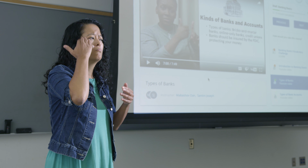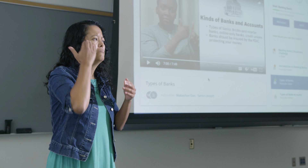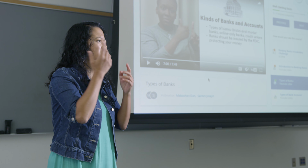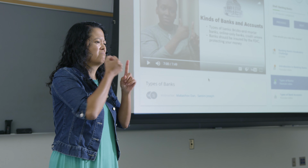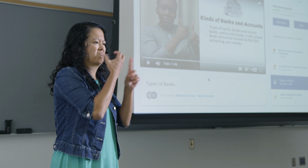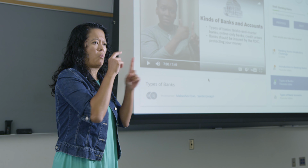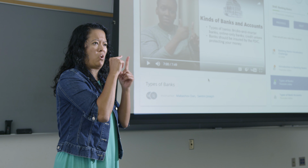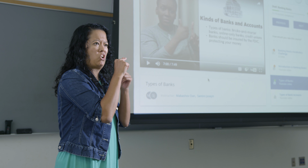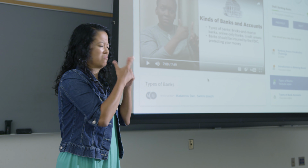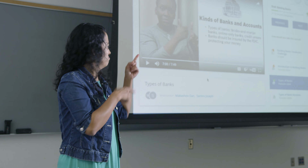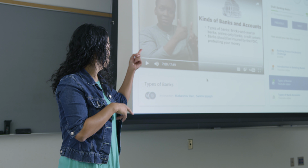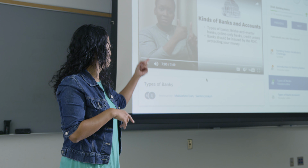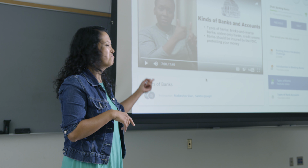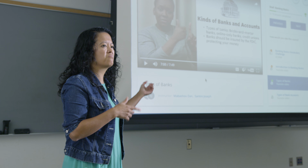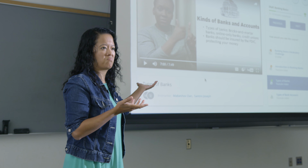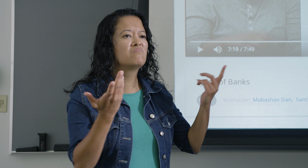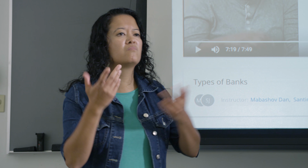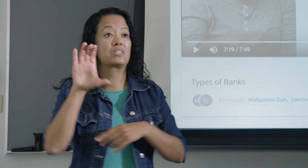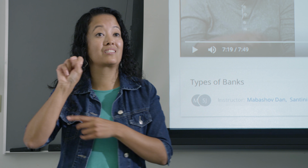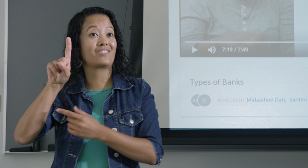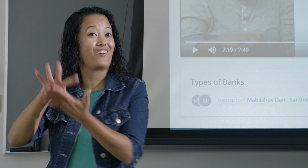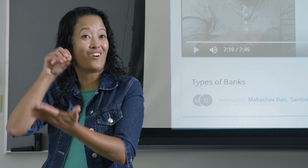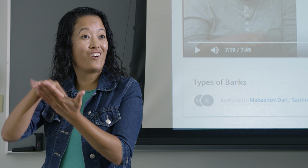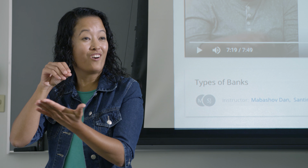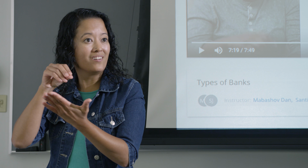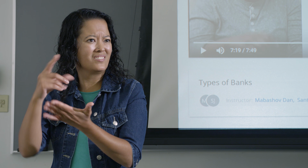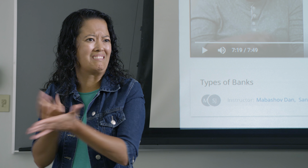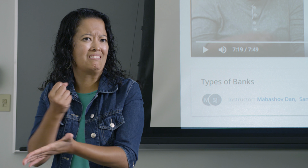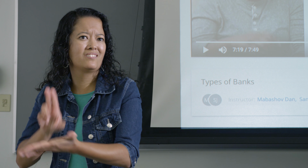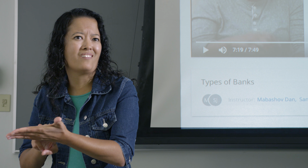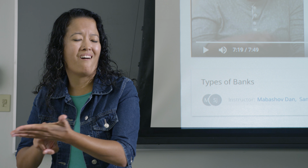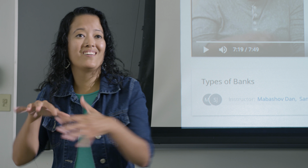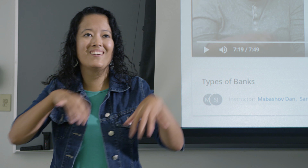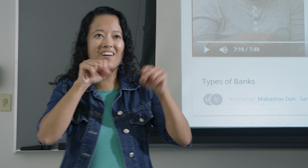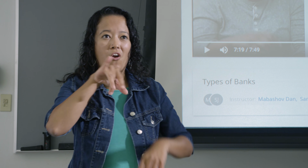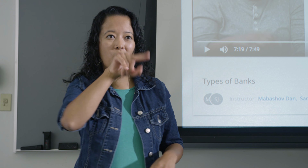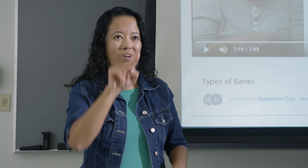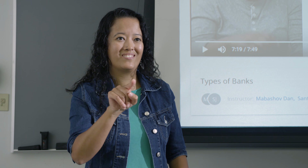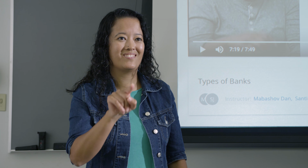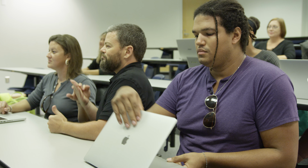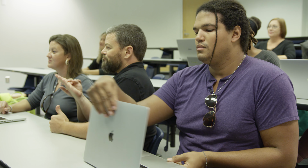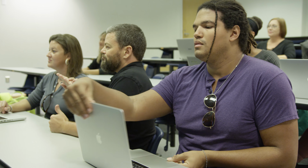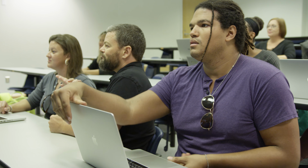Who can define these words? Sign into CSD Learns. Go ahead and take your quiz take now.